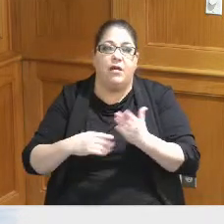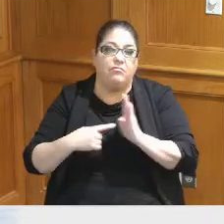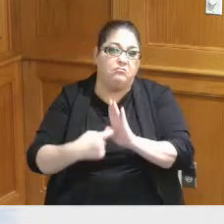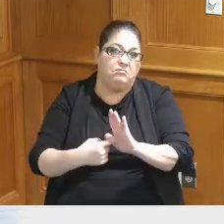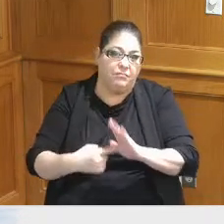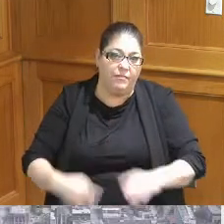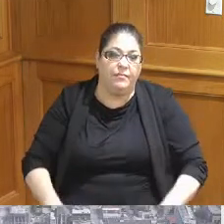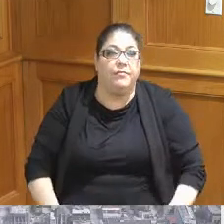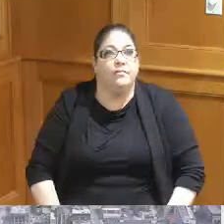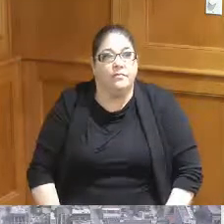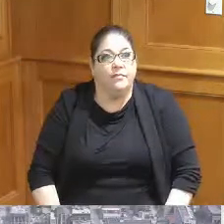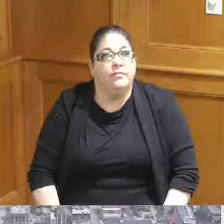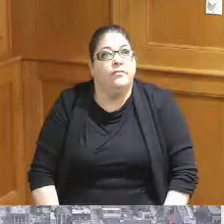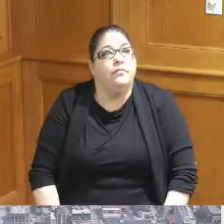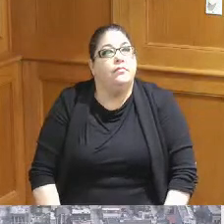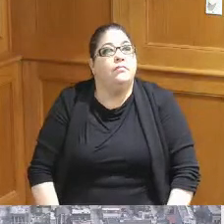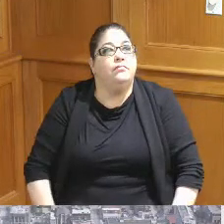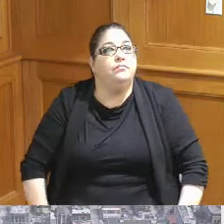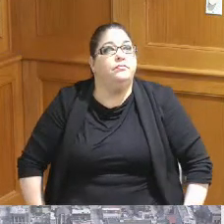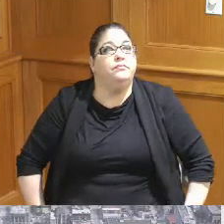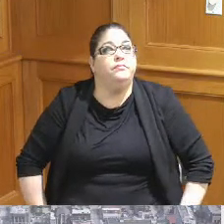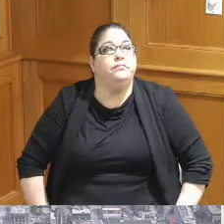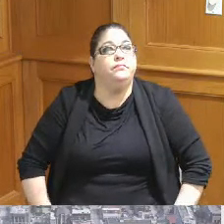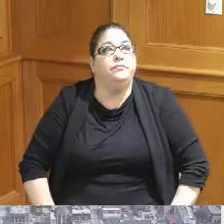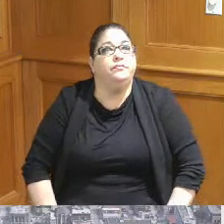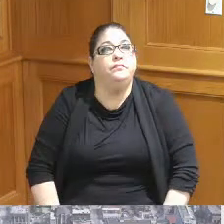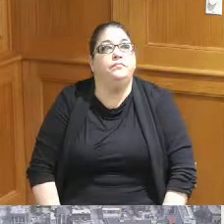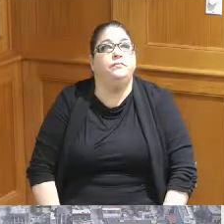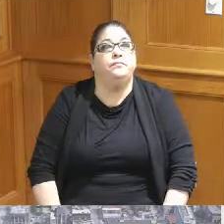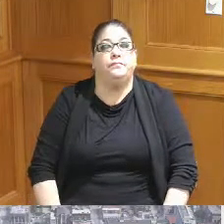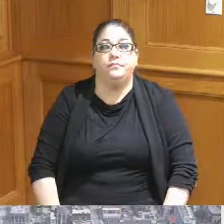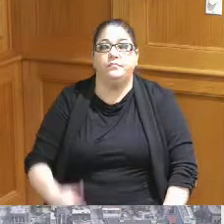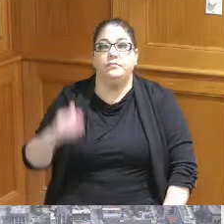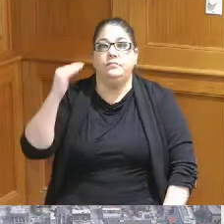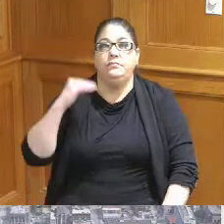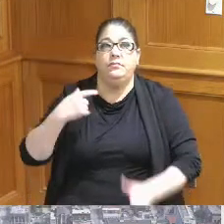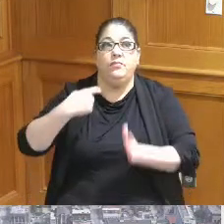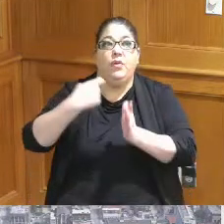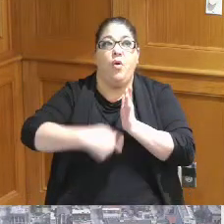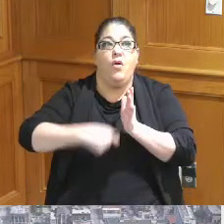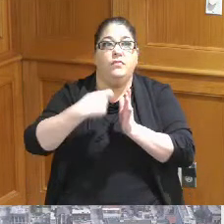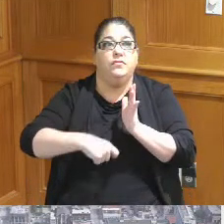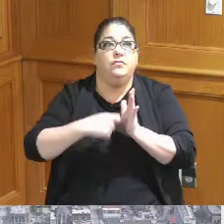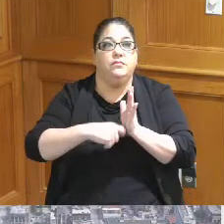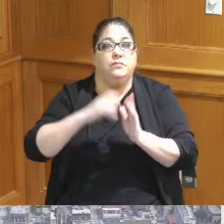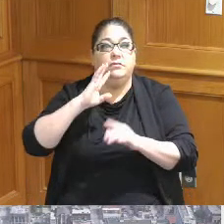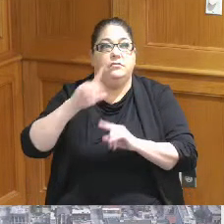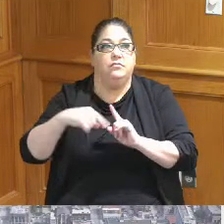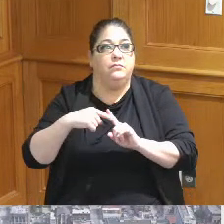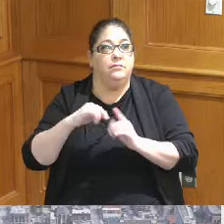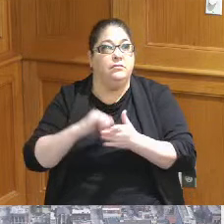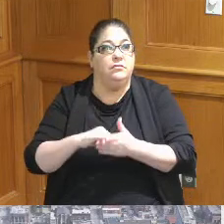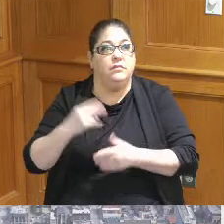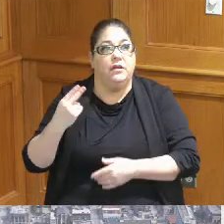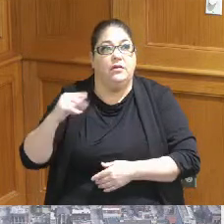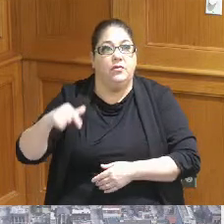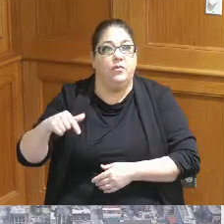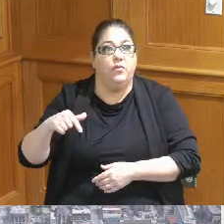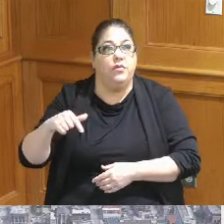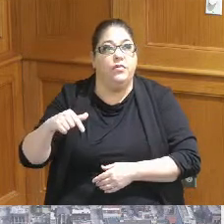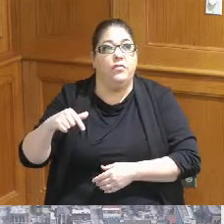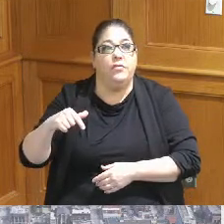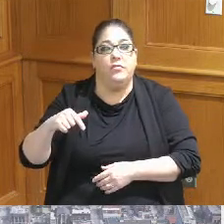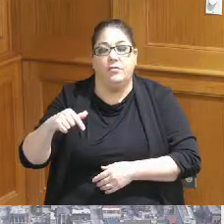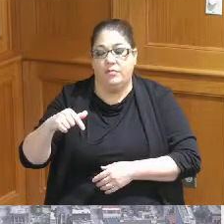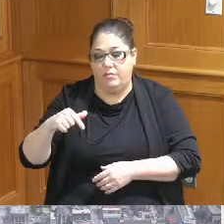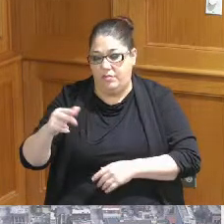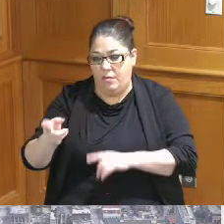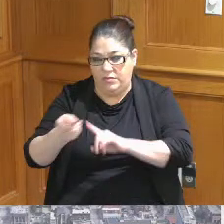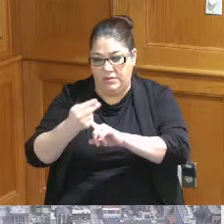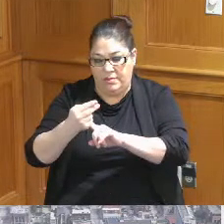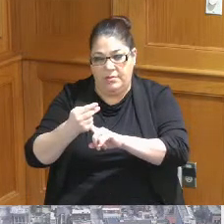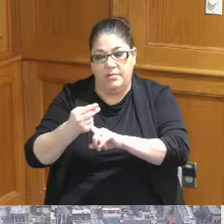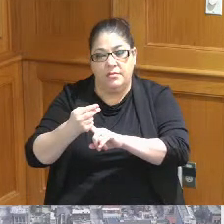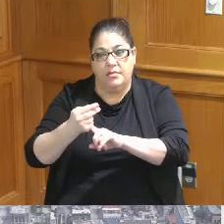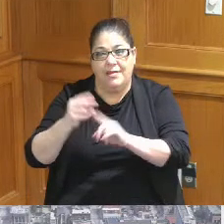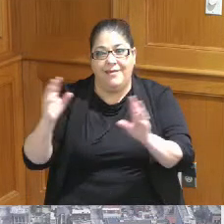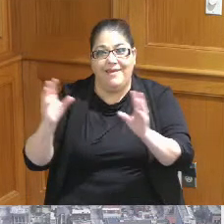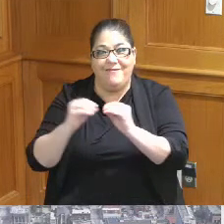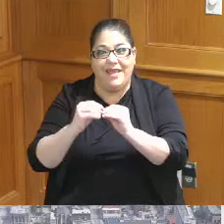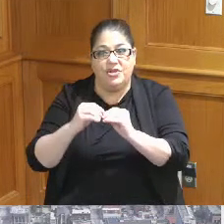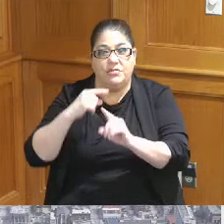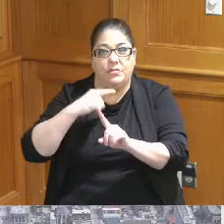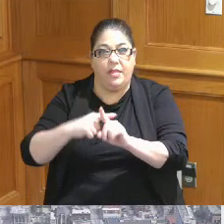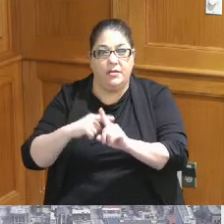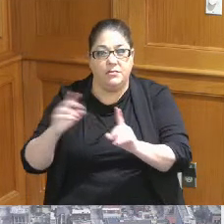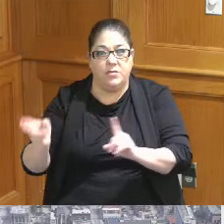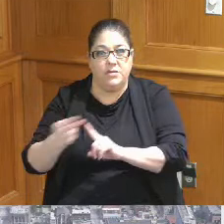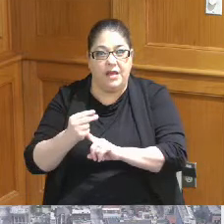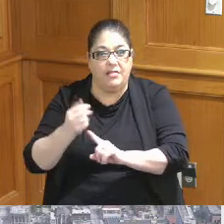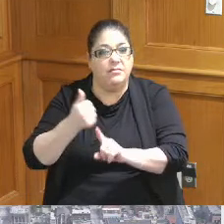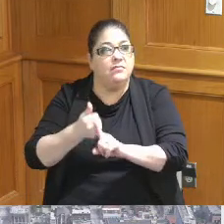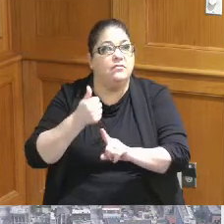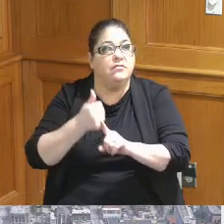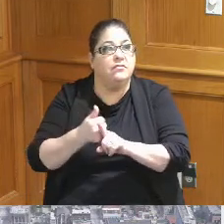Leslie as it relates to costs headquarter Hotel convention hotels are not necessarily A an